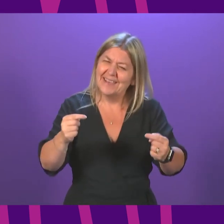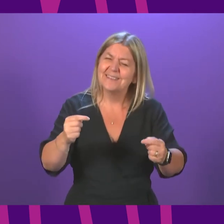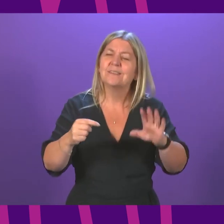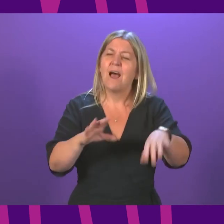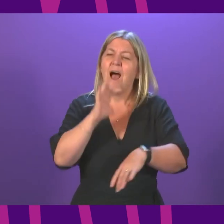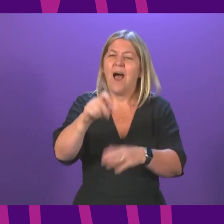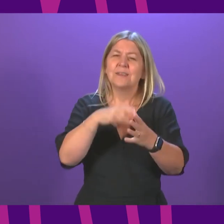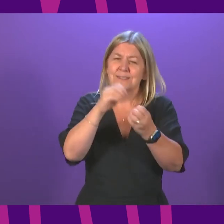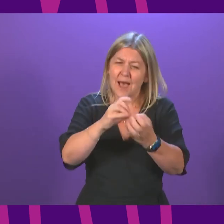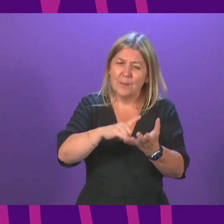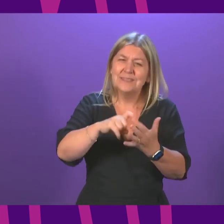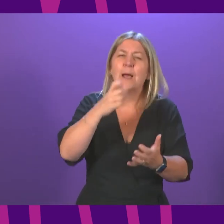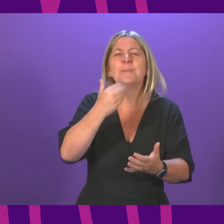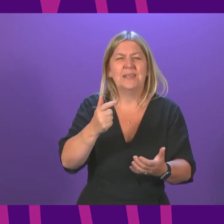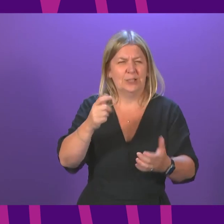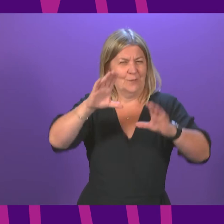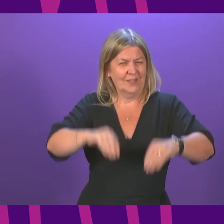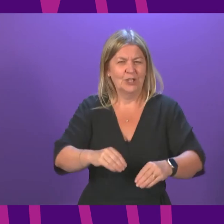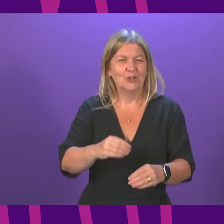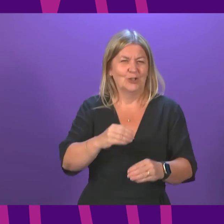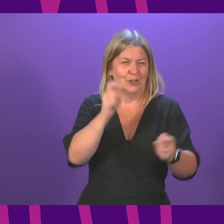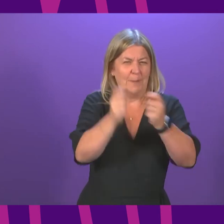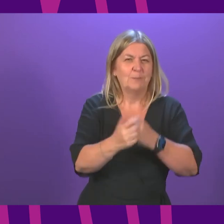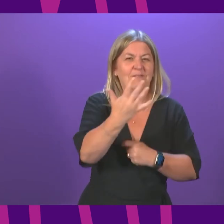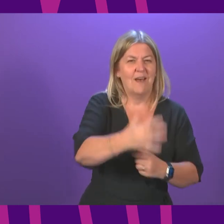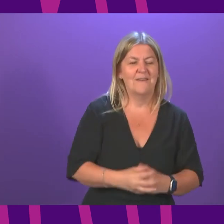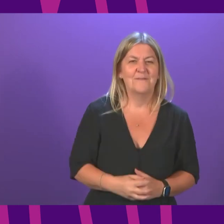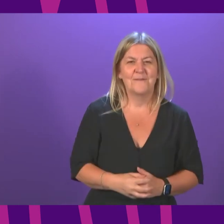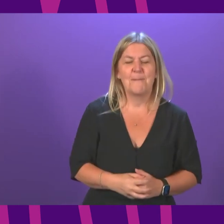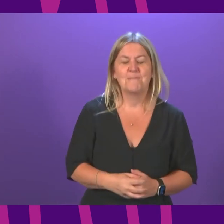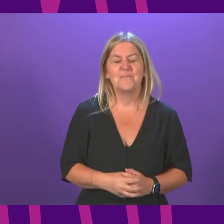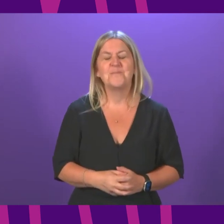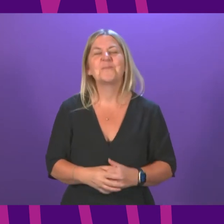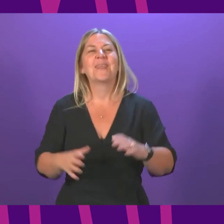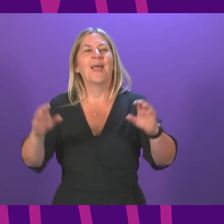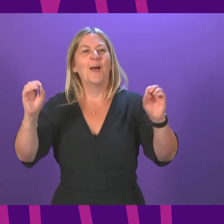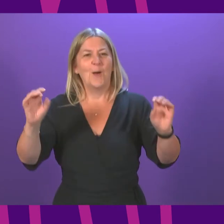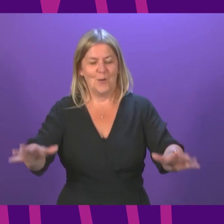amendment 5.